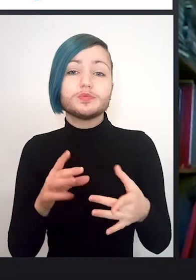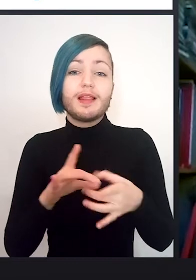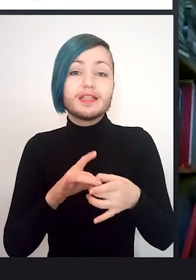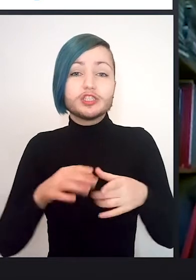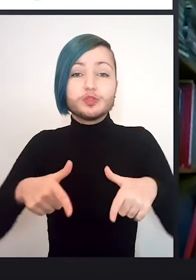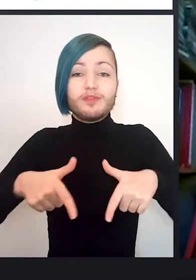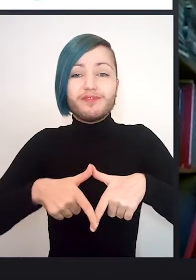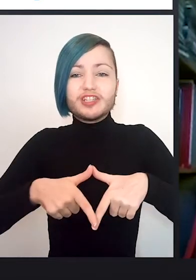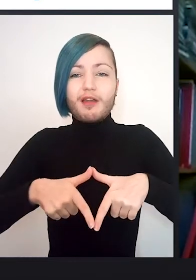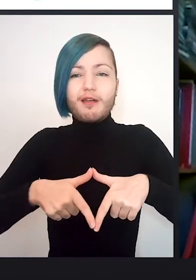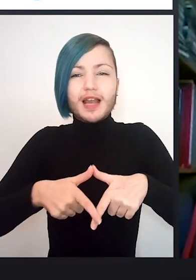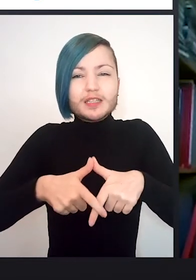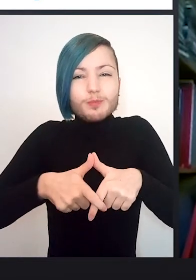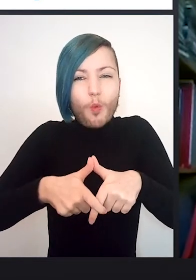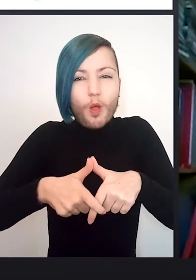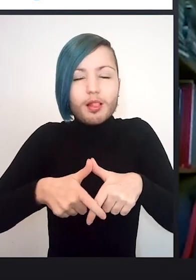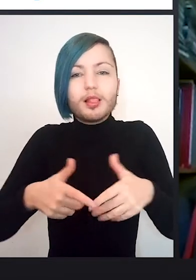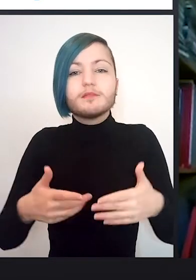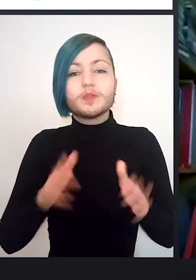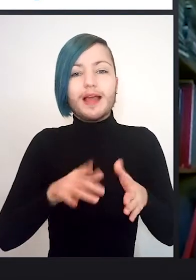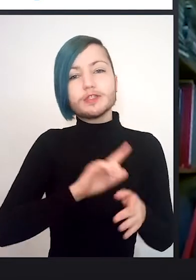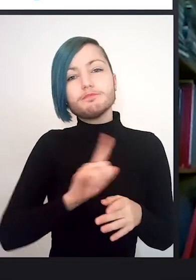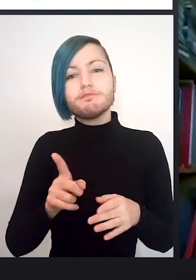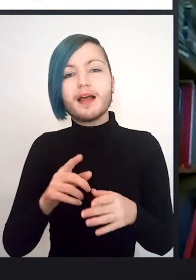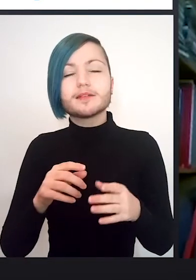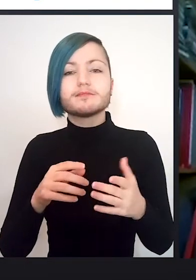an issue with the opening of the vagina so I had to go back to have a perineum...